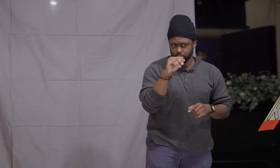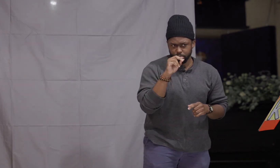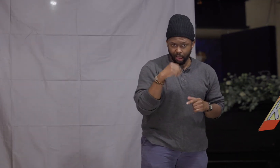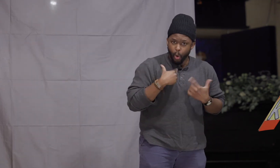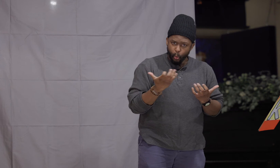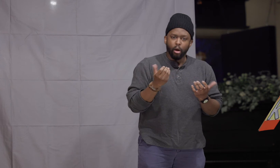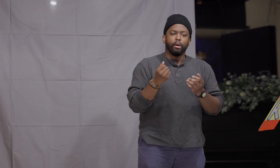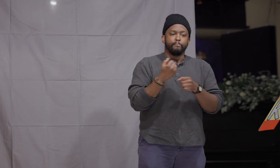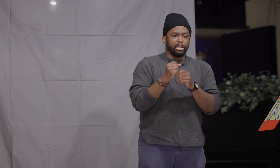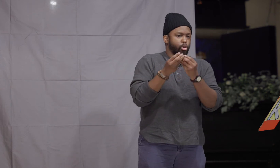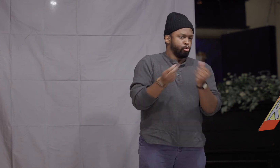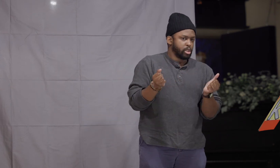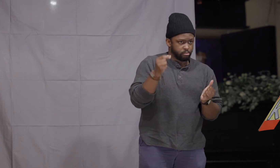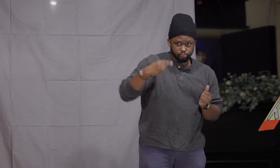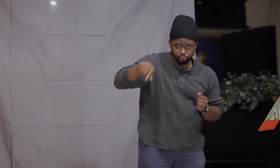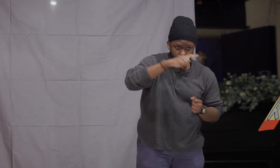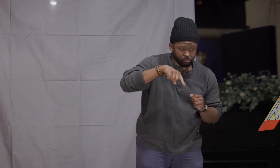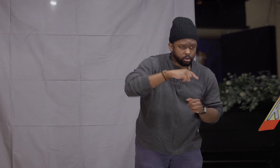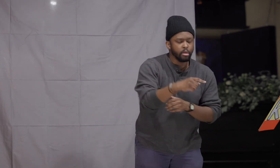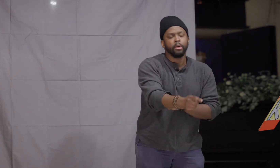But I'm not angry anymore.